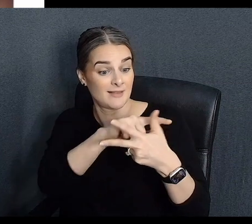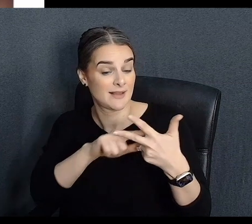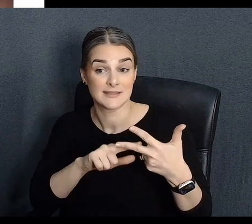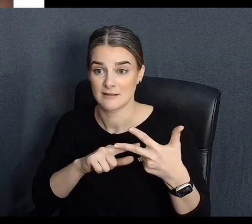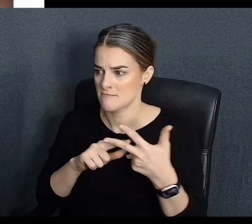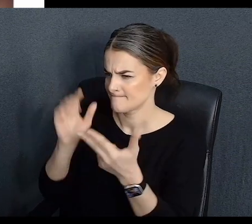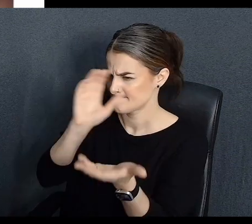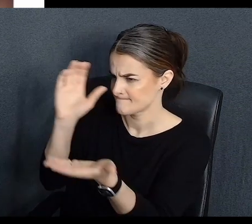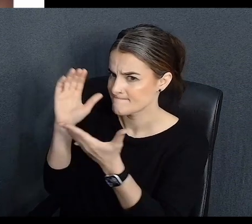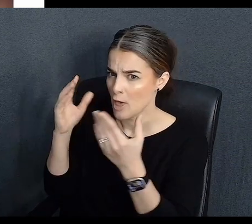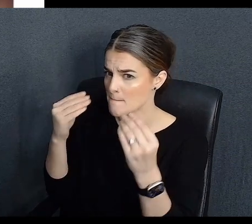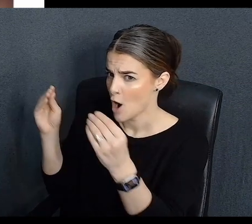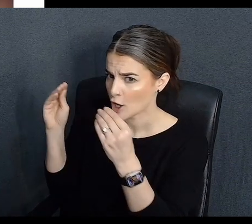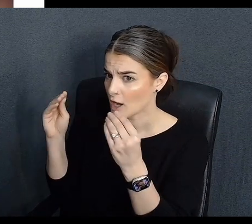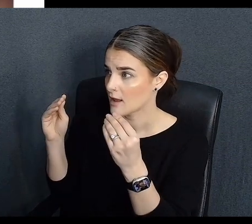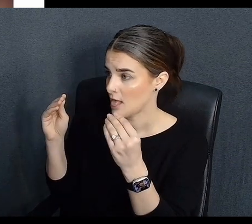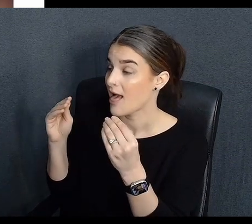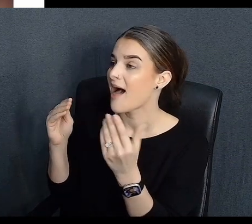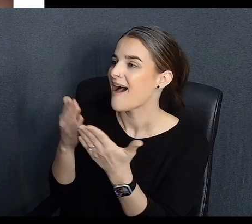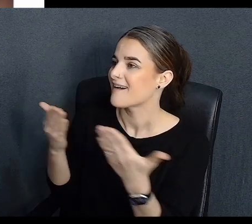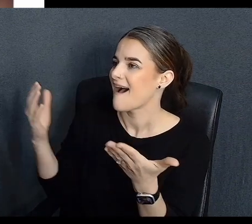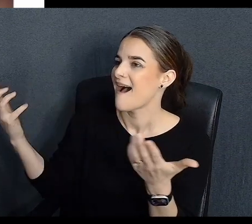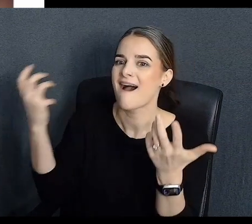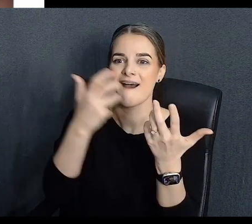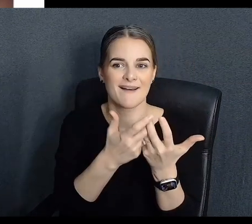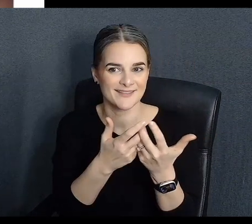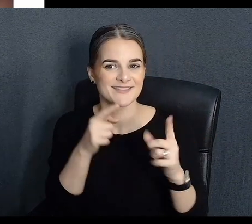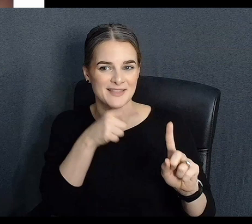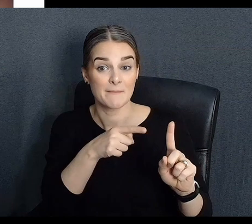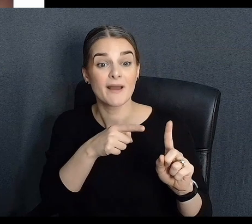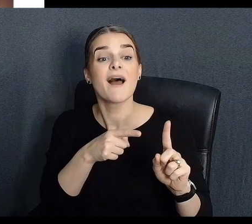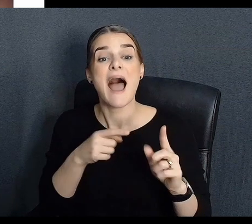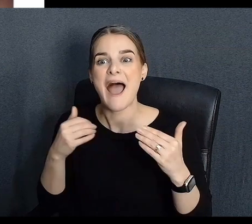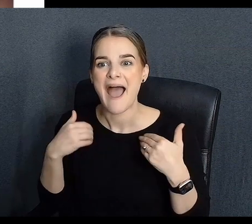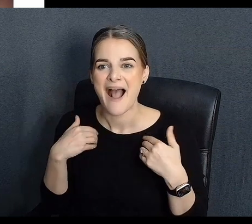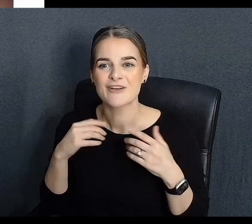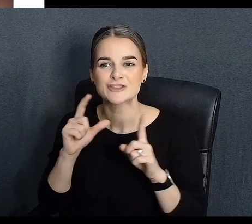So there's a phrase, or a term that they use that's called feature matching. We want to match the person to the features that